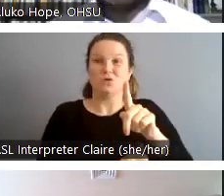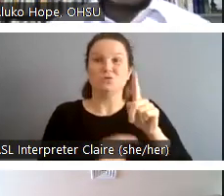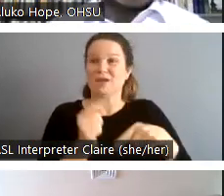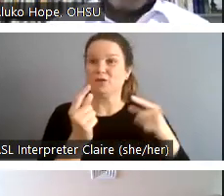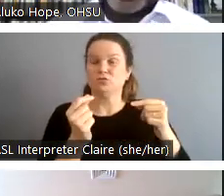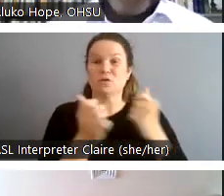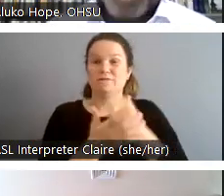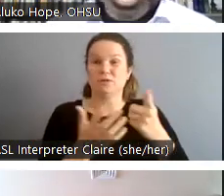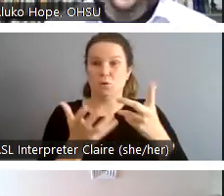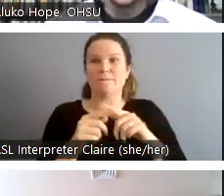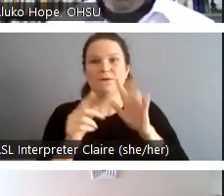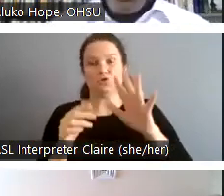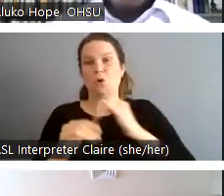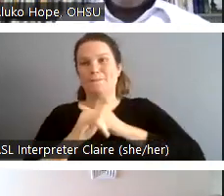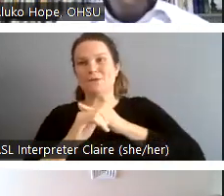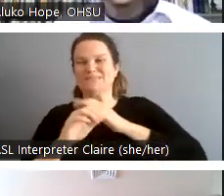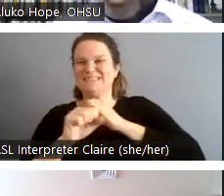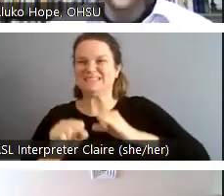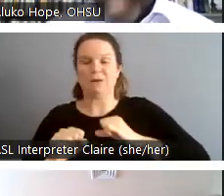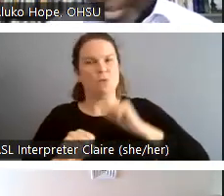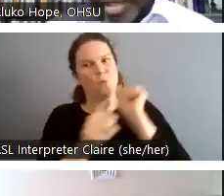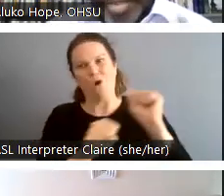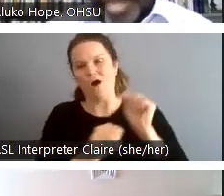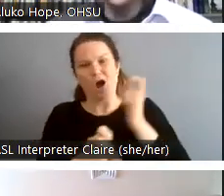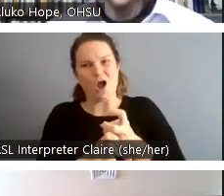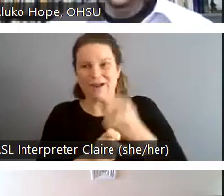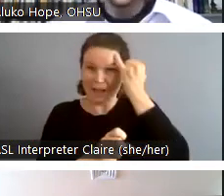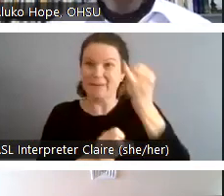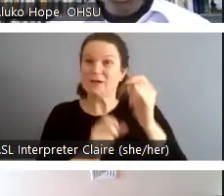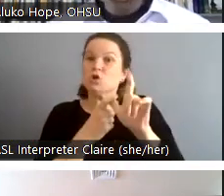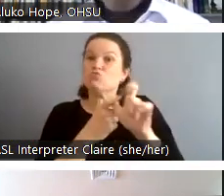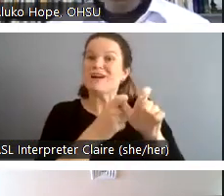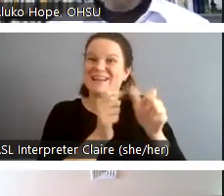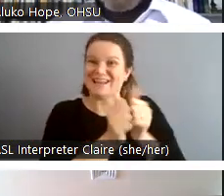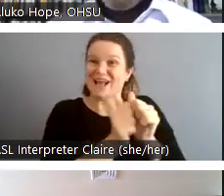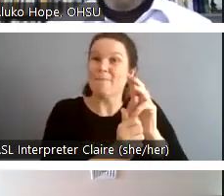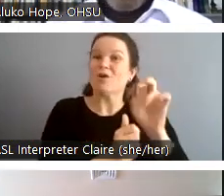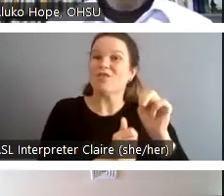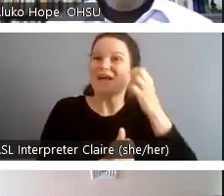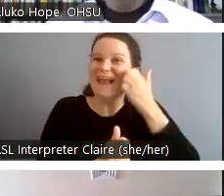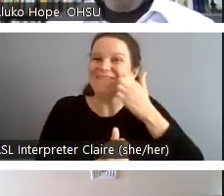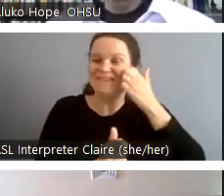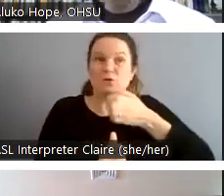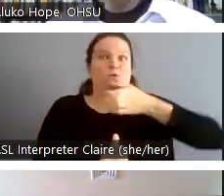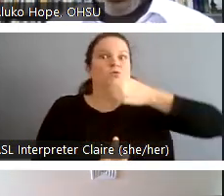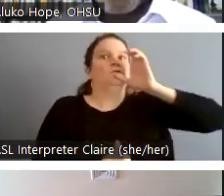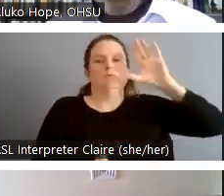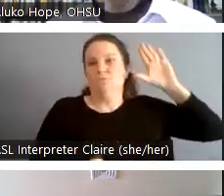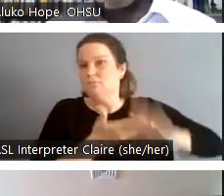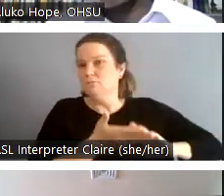immune system is working really, really hard, and so you have to imagine that you're running a marathon every day and really hydrating in a way that, like you